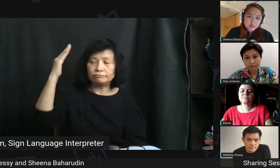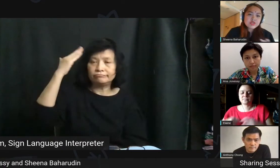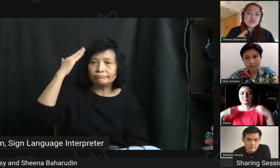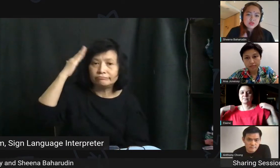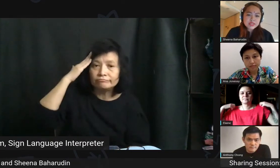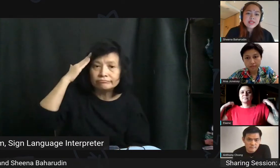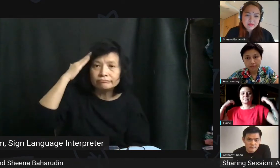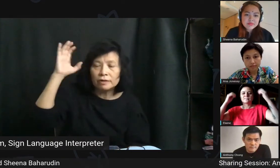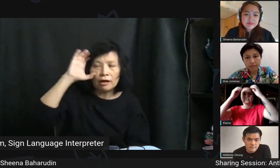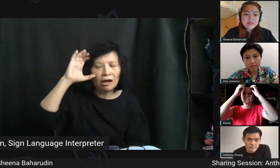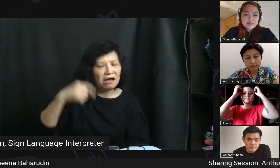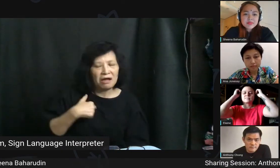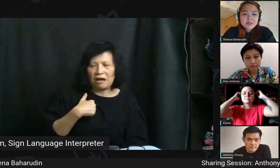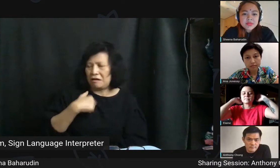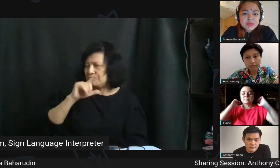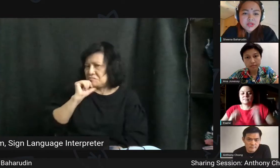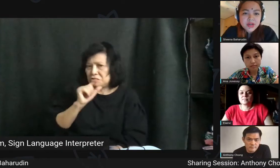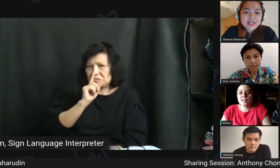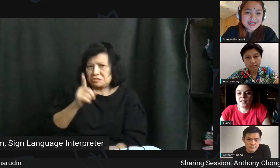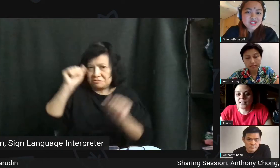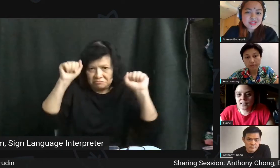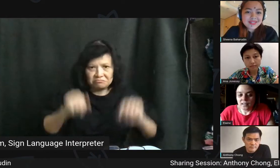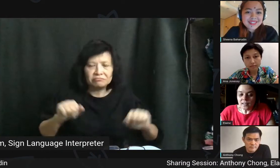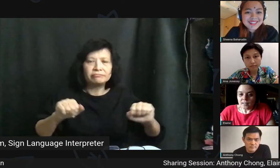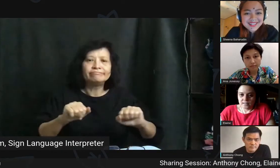able to do the same translation.